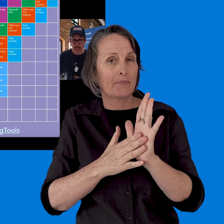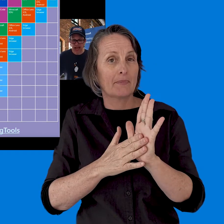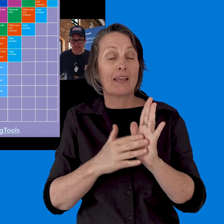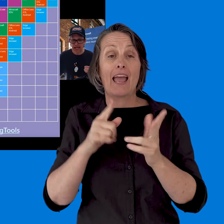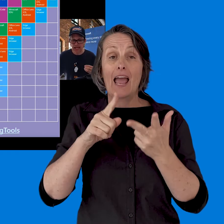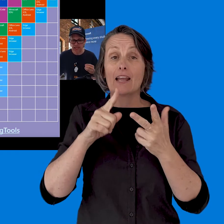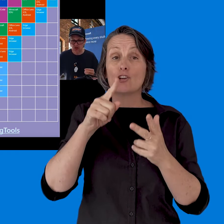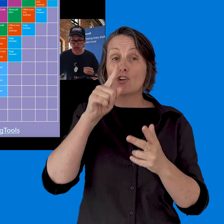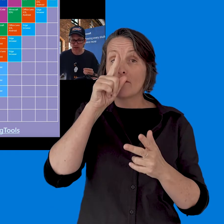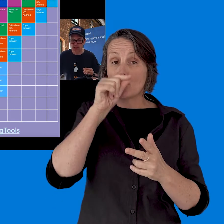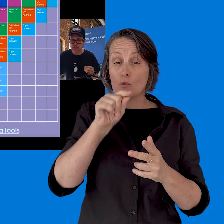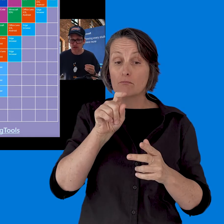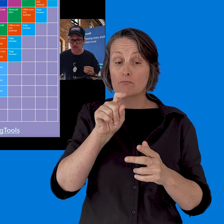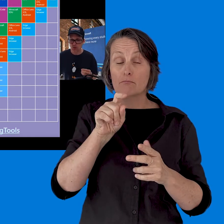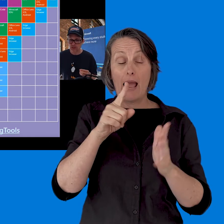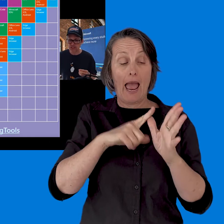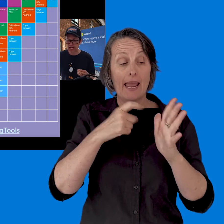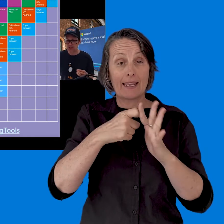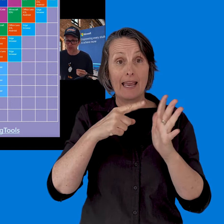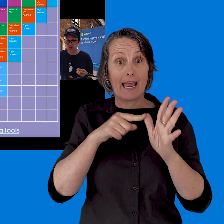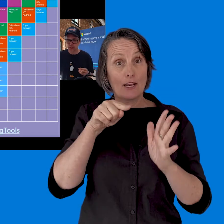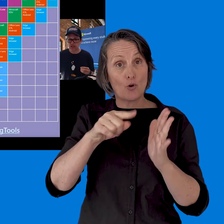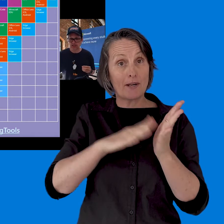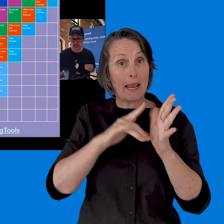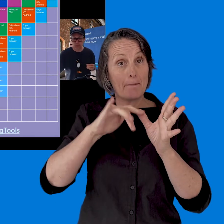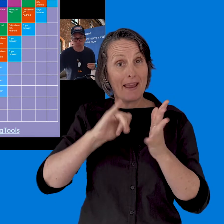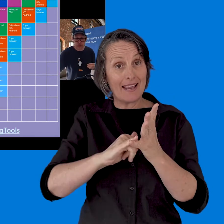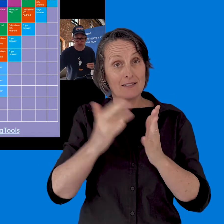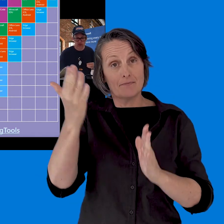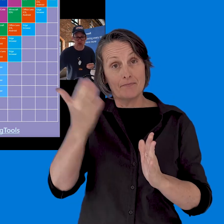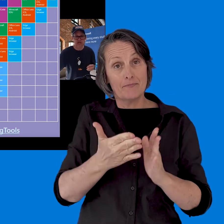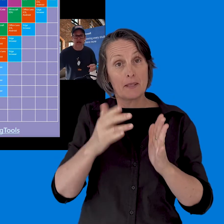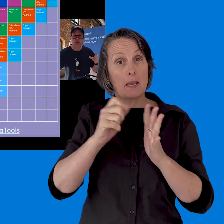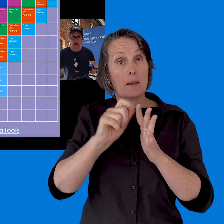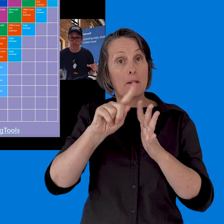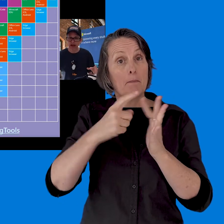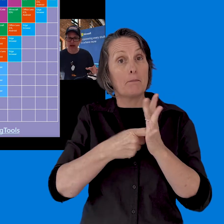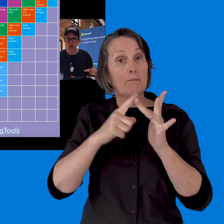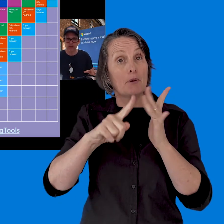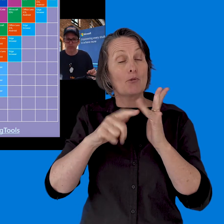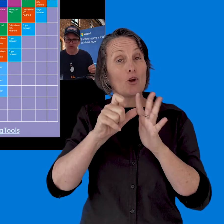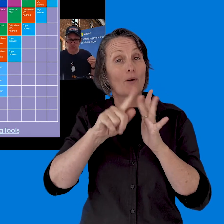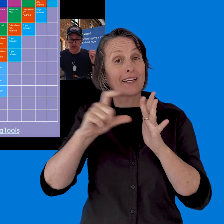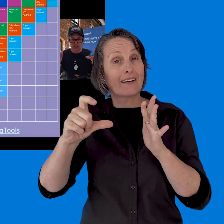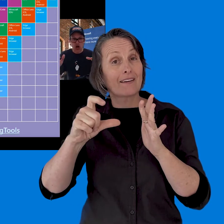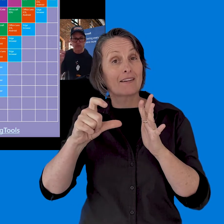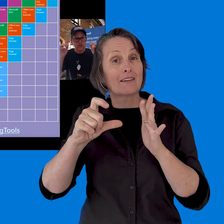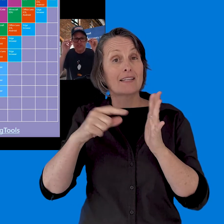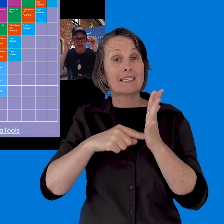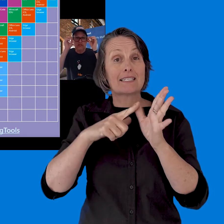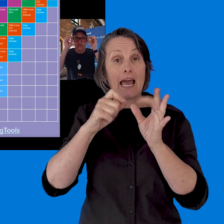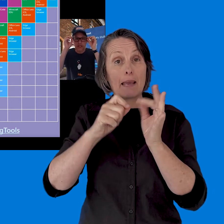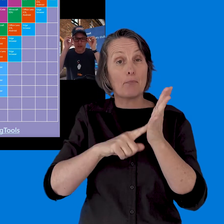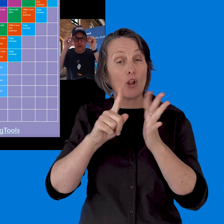at aka.ms/periodictablelearningtools. Grab that one because, by the time you see this video,